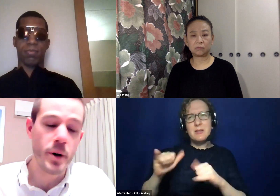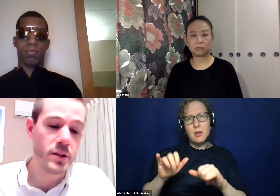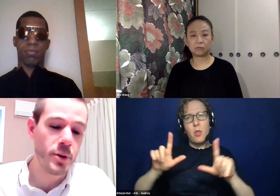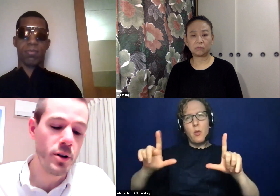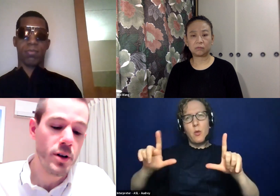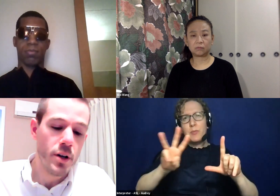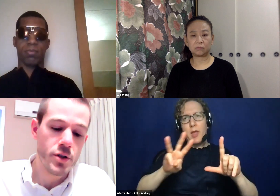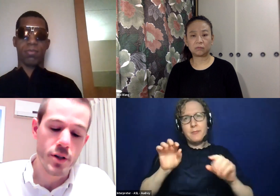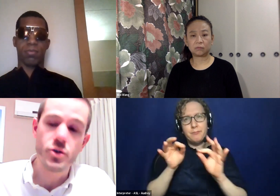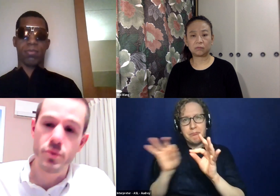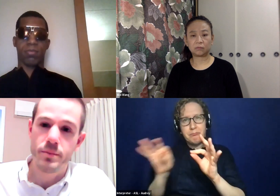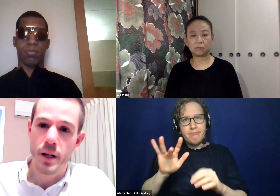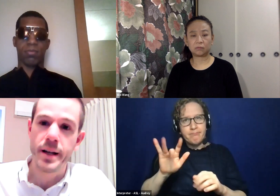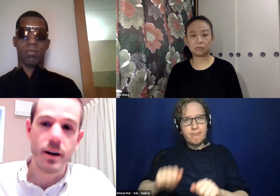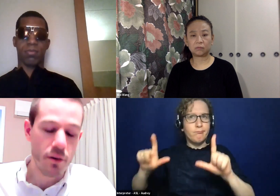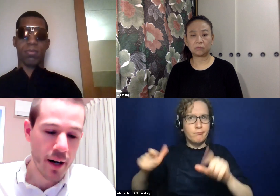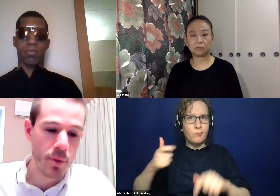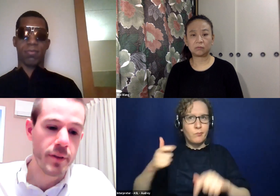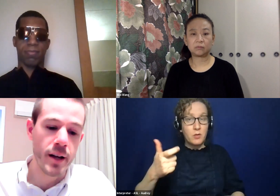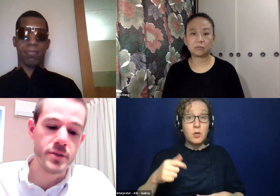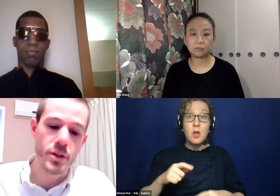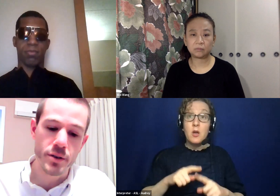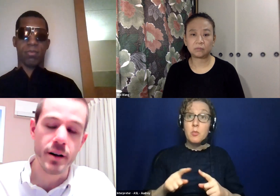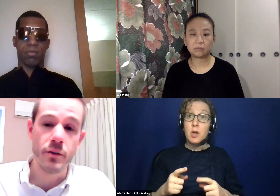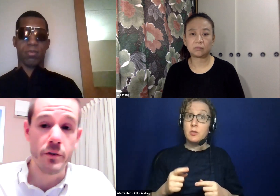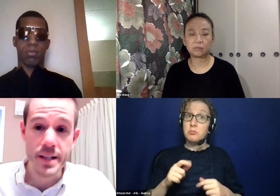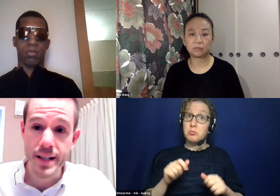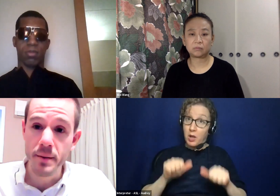it is possible. You just need to take care of a couple of things. You need to take care of a